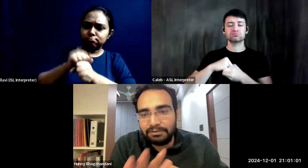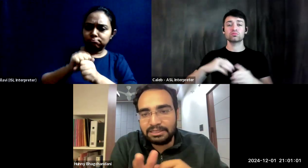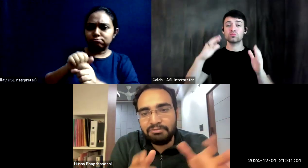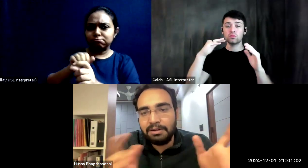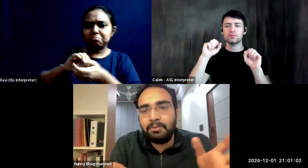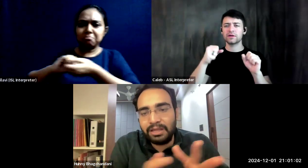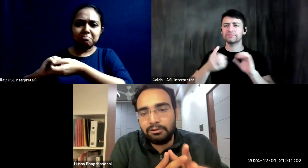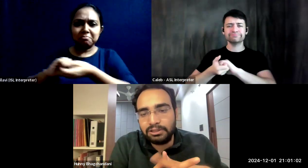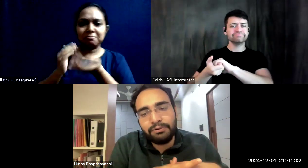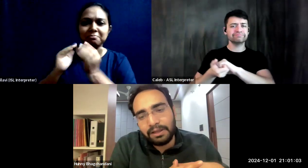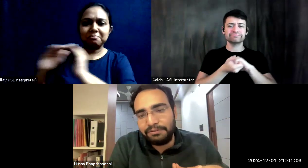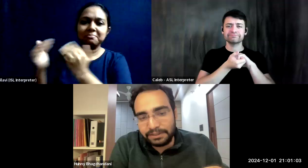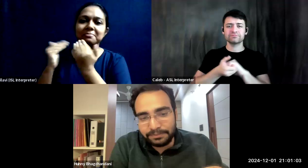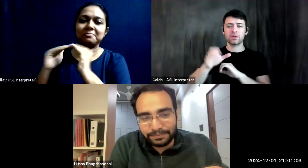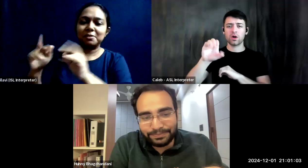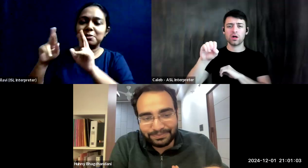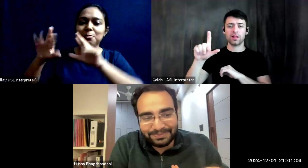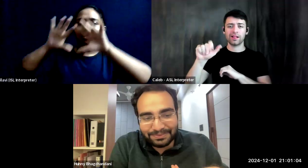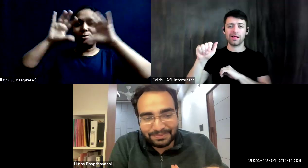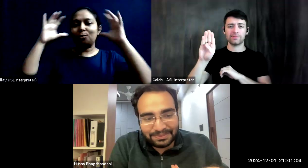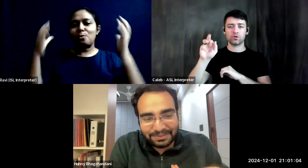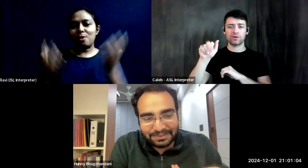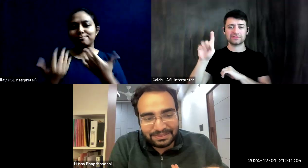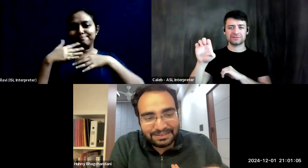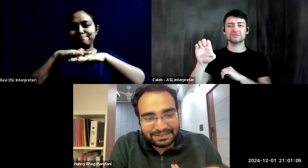this world more inclusive for everyone.